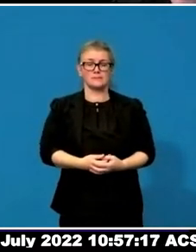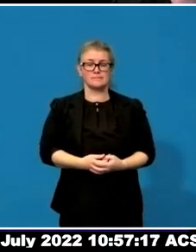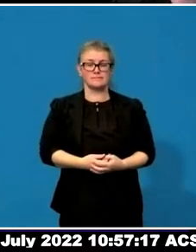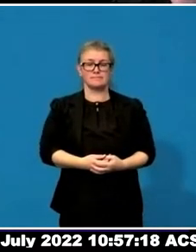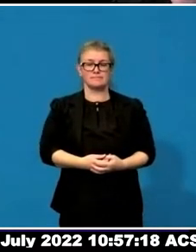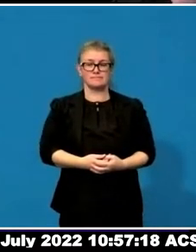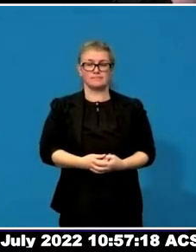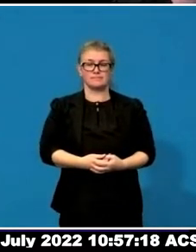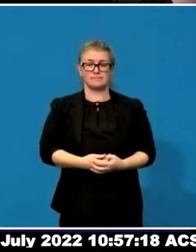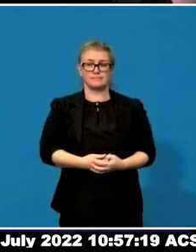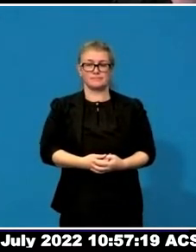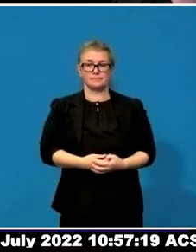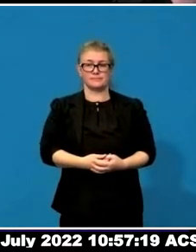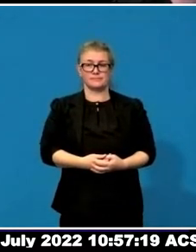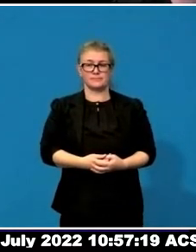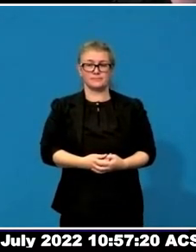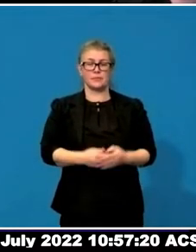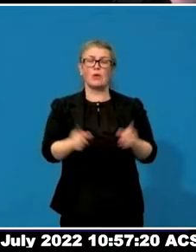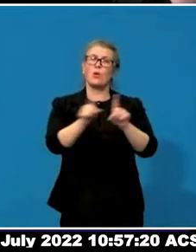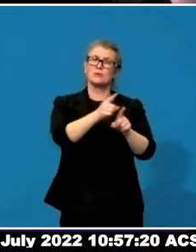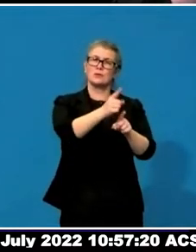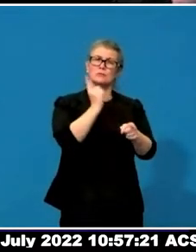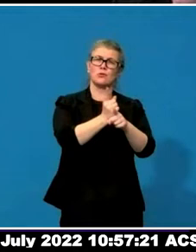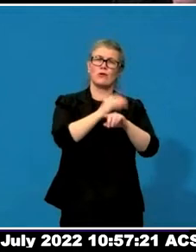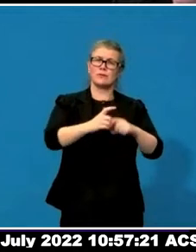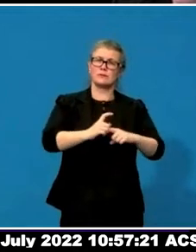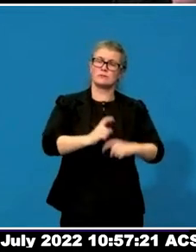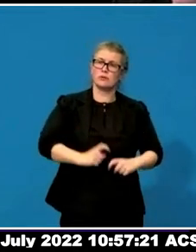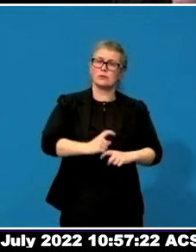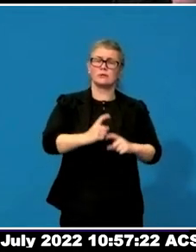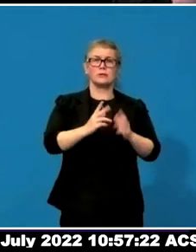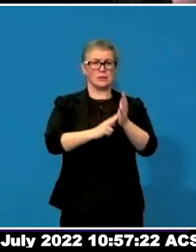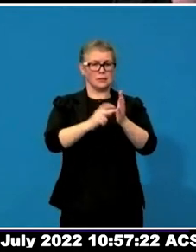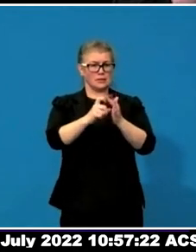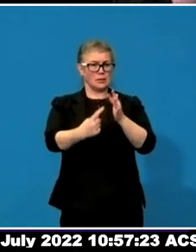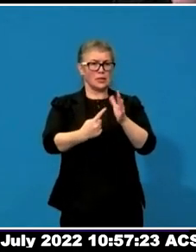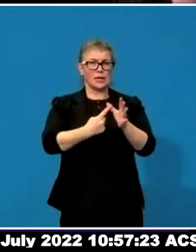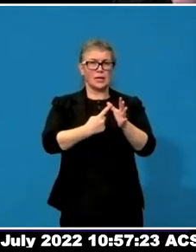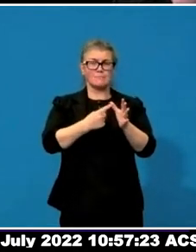Emily will share her frustrations about the NDIA not understanding her needs, in